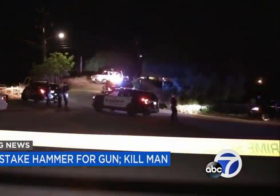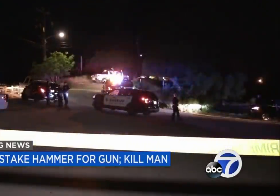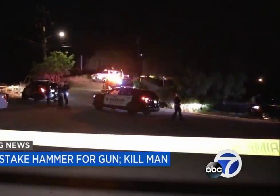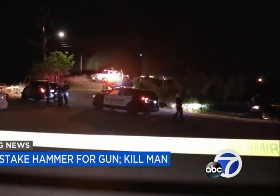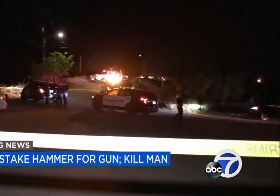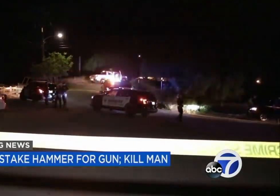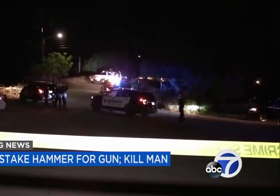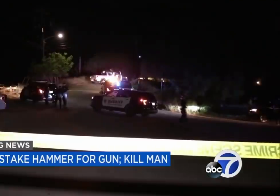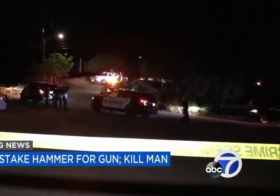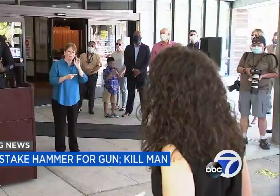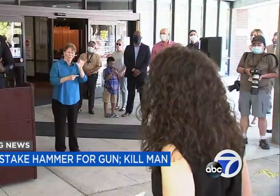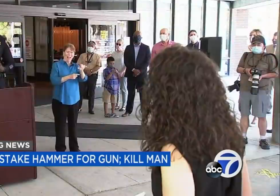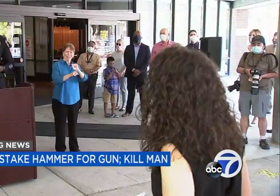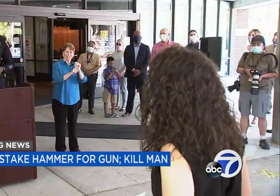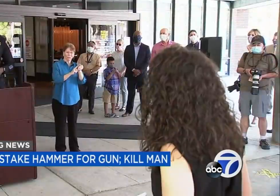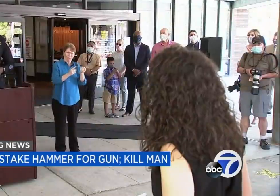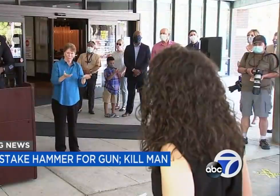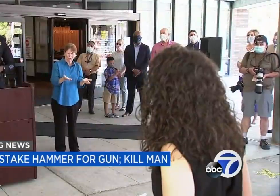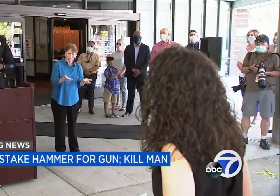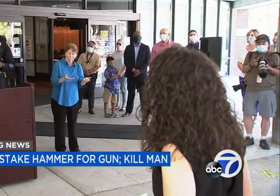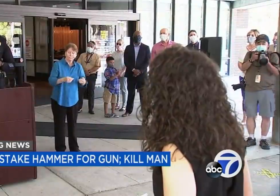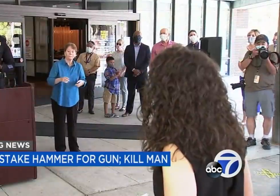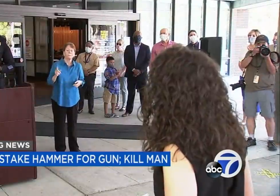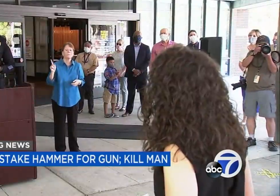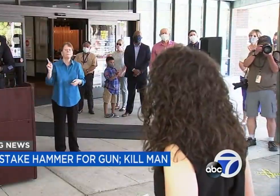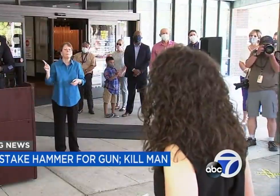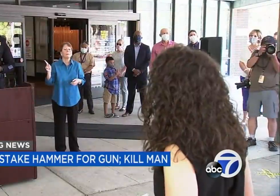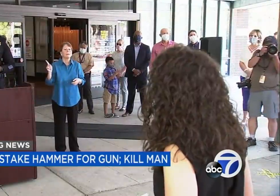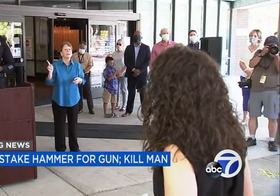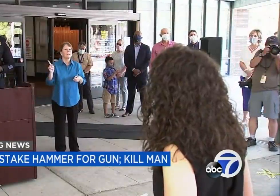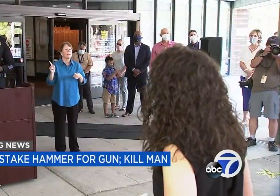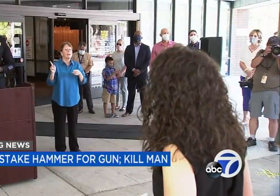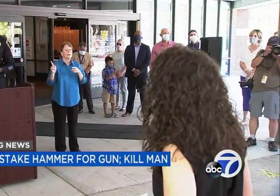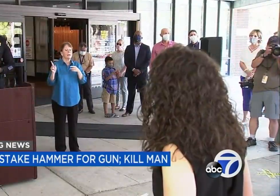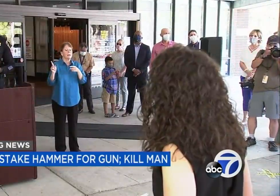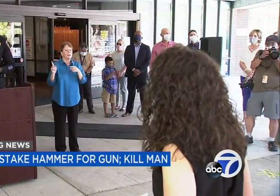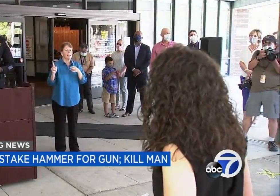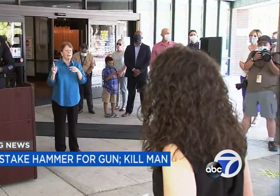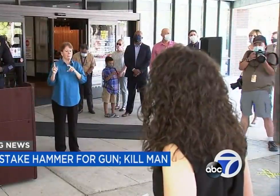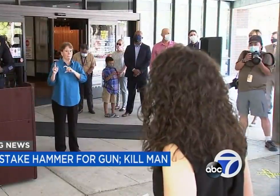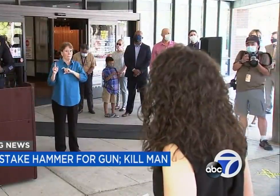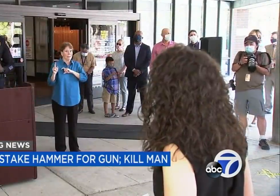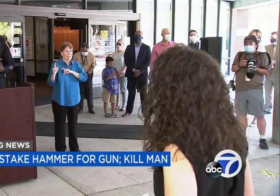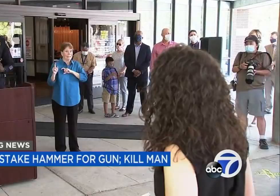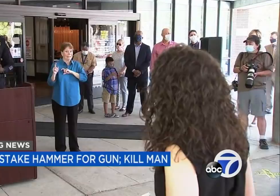LOOTING INCLUDING TO THE WALGREENS. VALLEJO POLICE CHIEF SHAWNEE